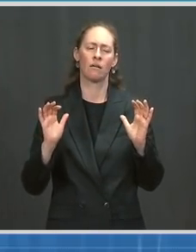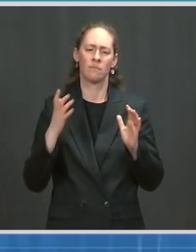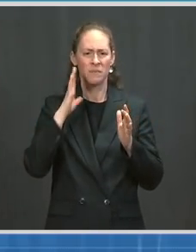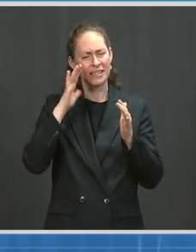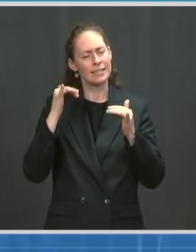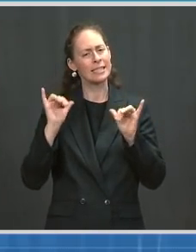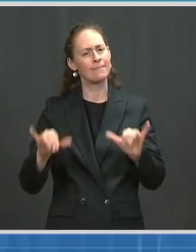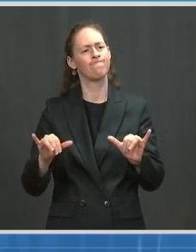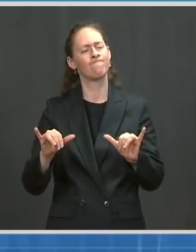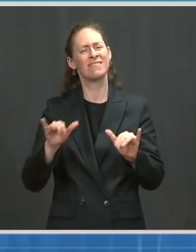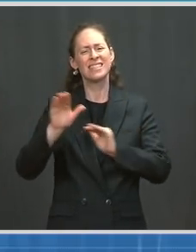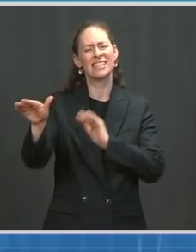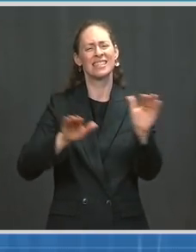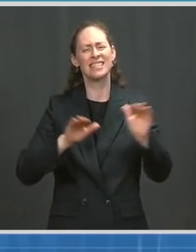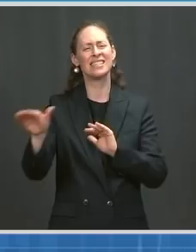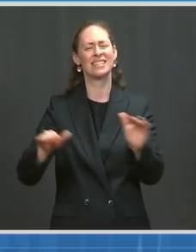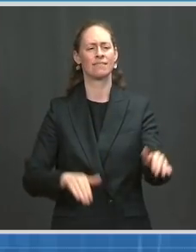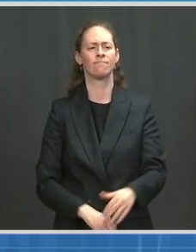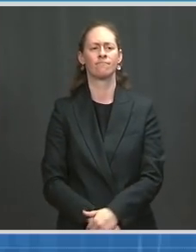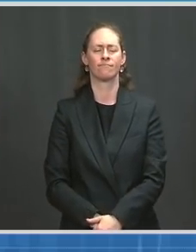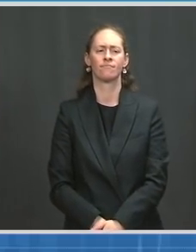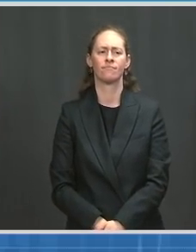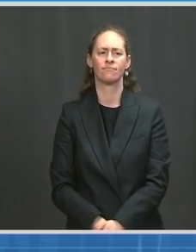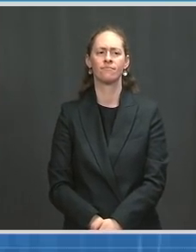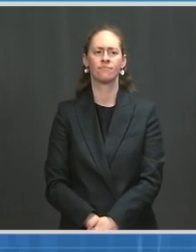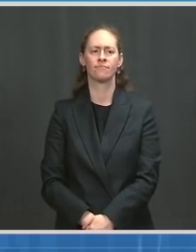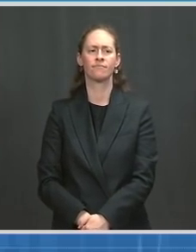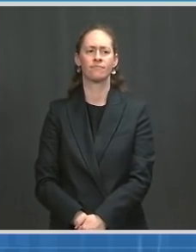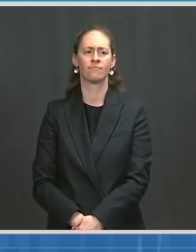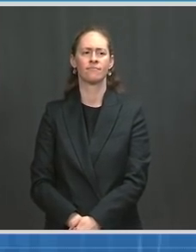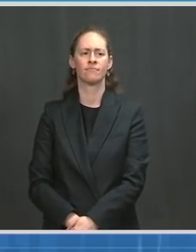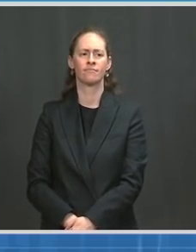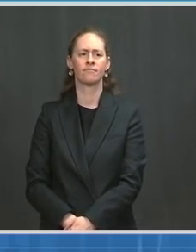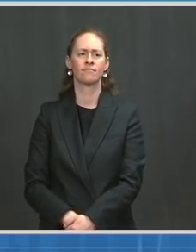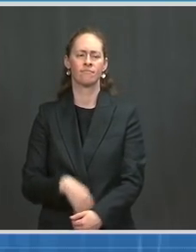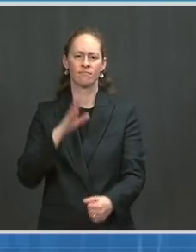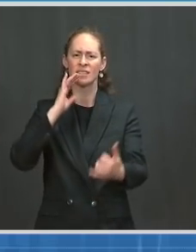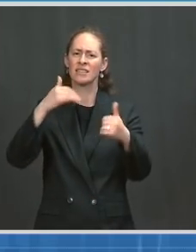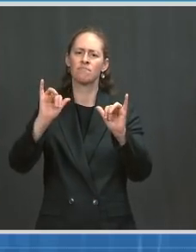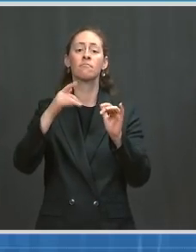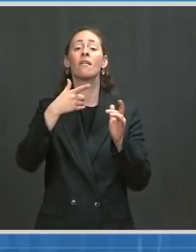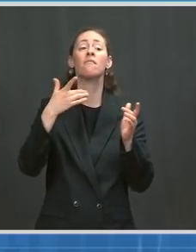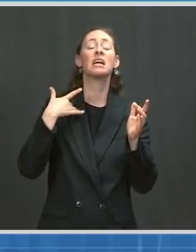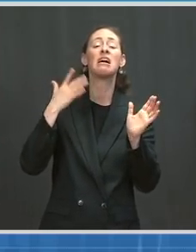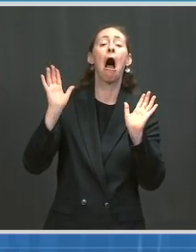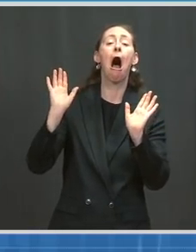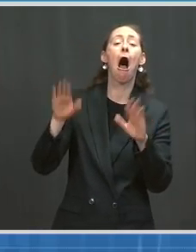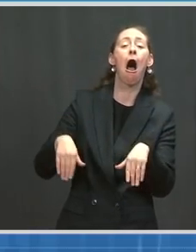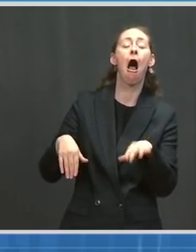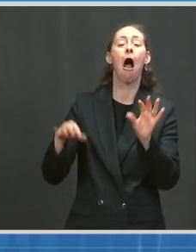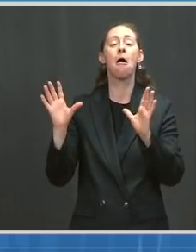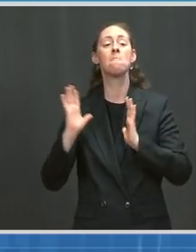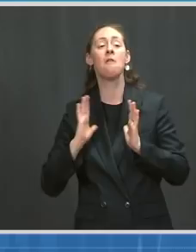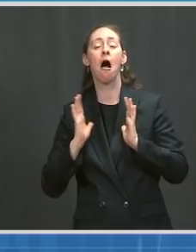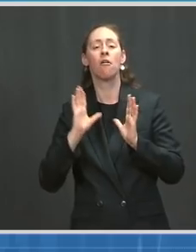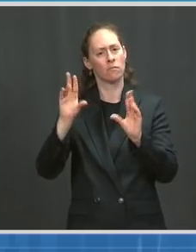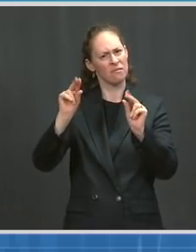that we should keep moving forward with vaccinations. Do not let your guard down. But be -- be encouraged and cautiously optimistic